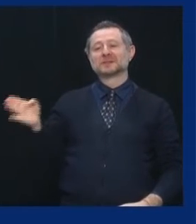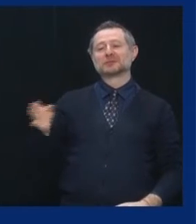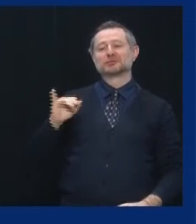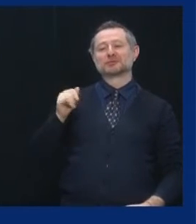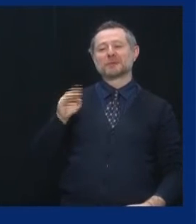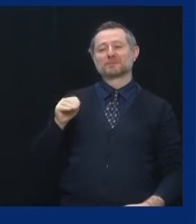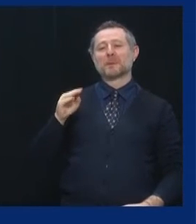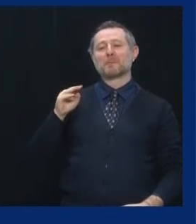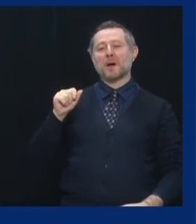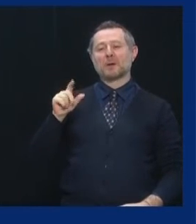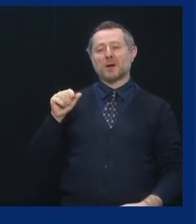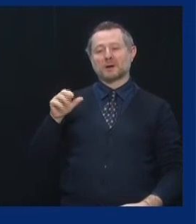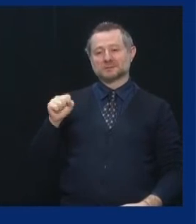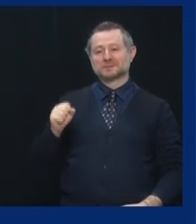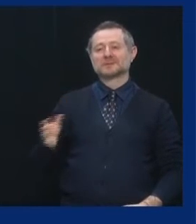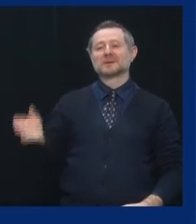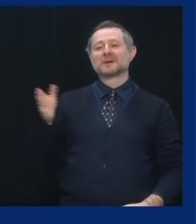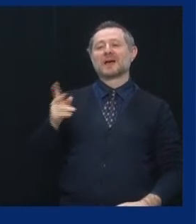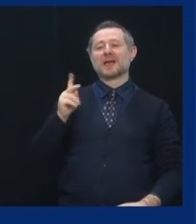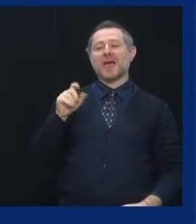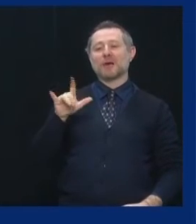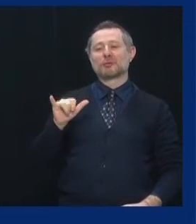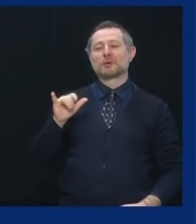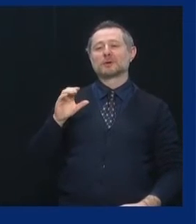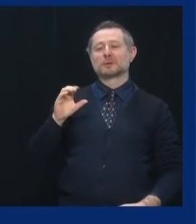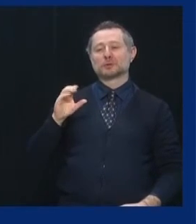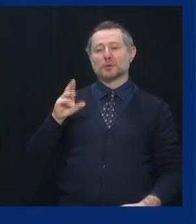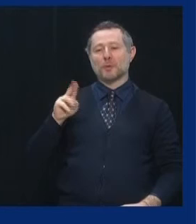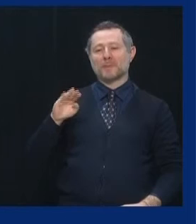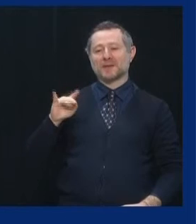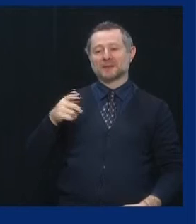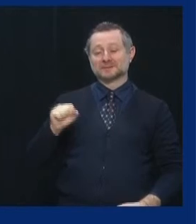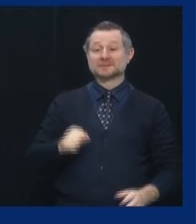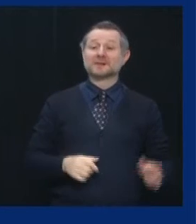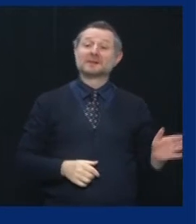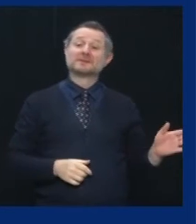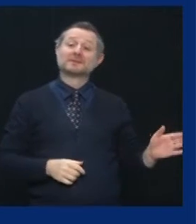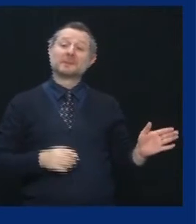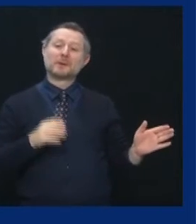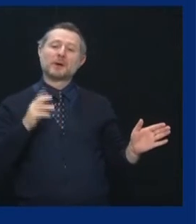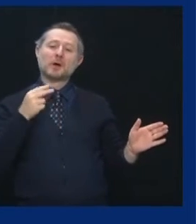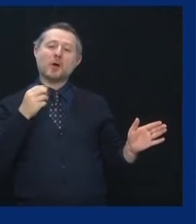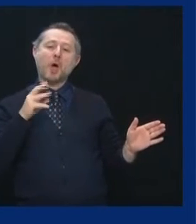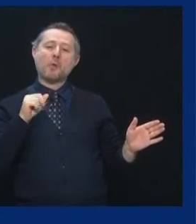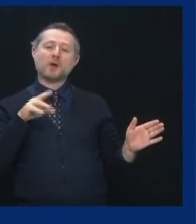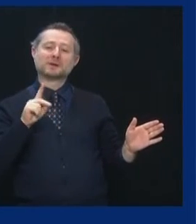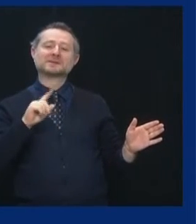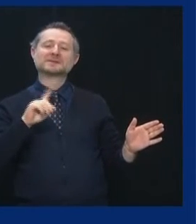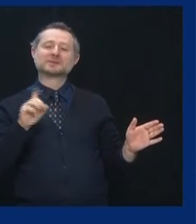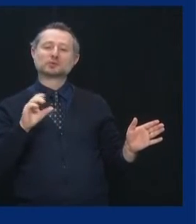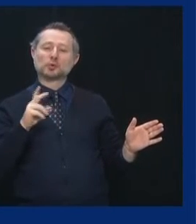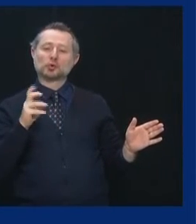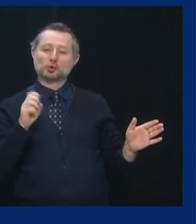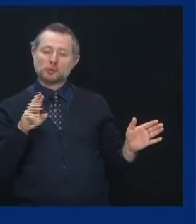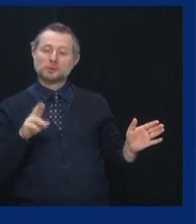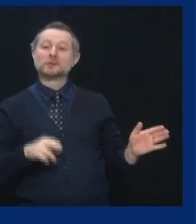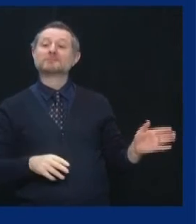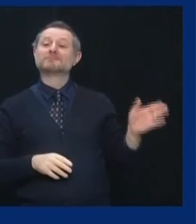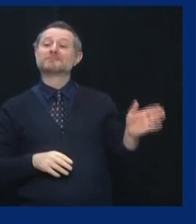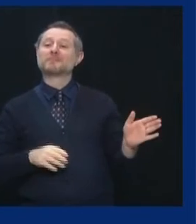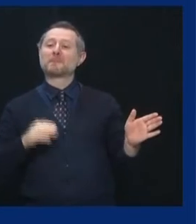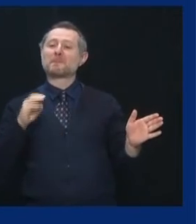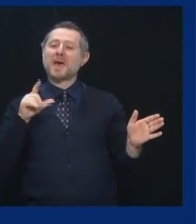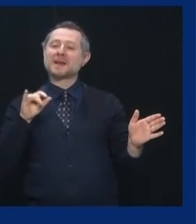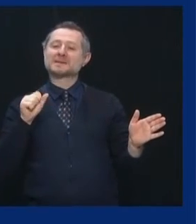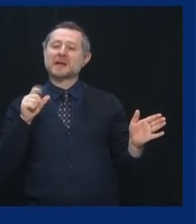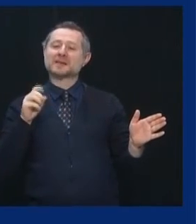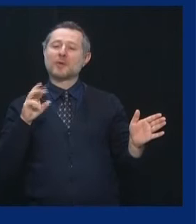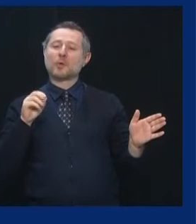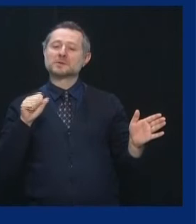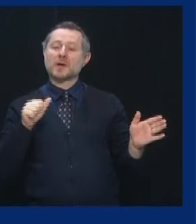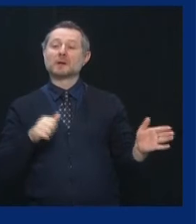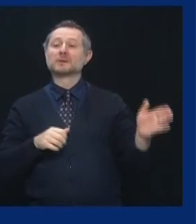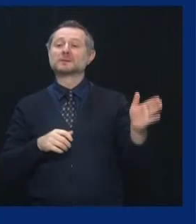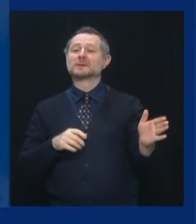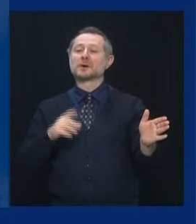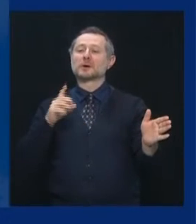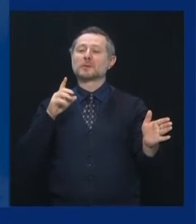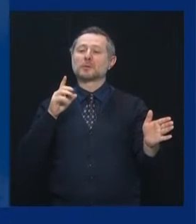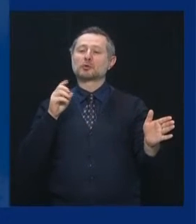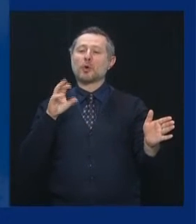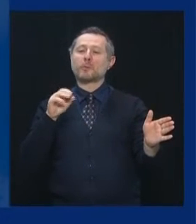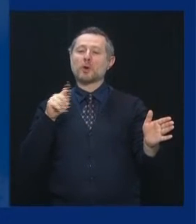GOOD MORNING, TO MY LEFT,